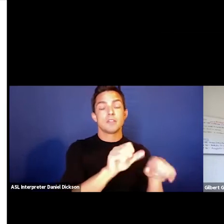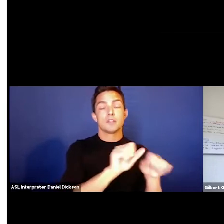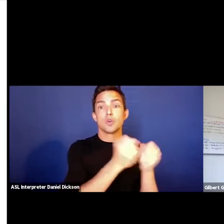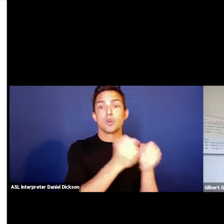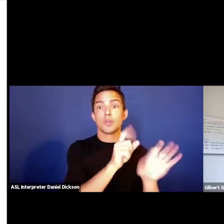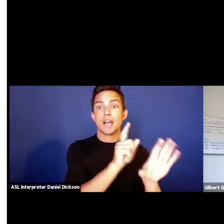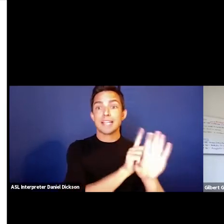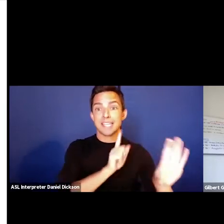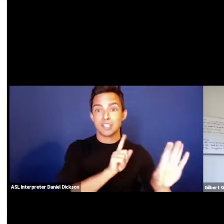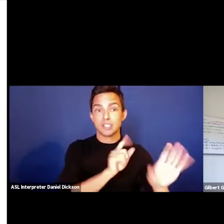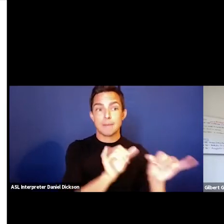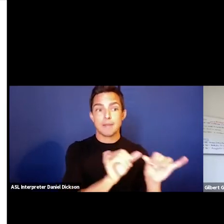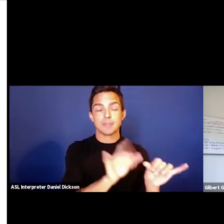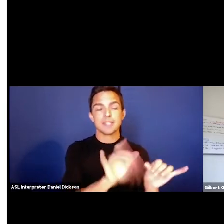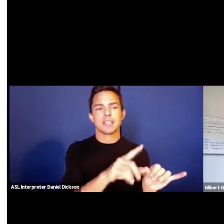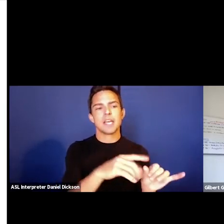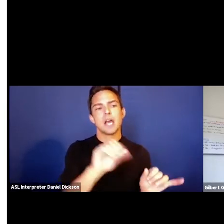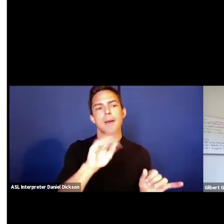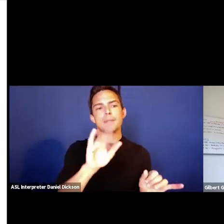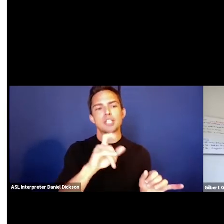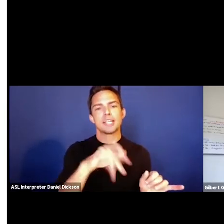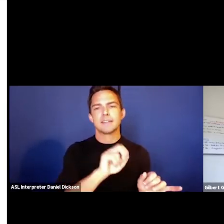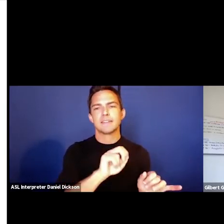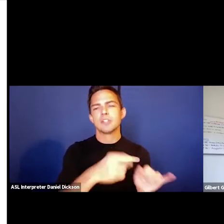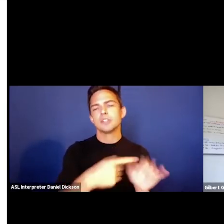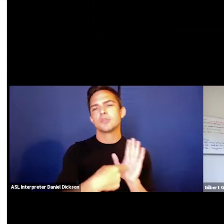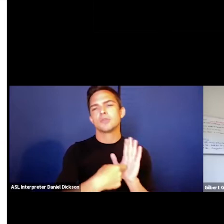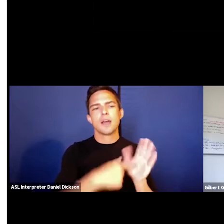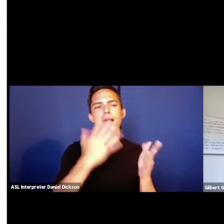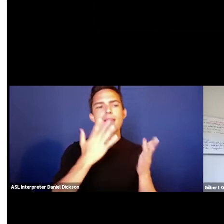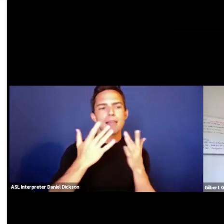is an objective measure that indicates a lack of social contact with others.